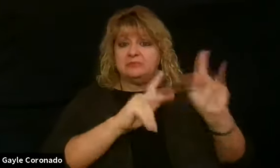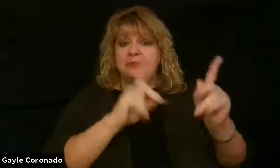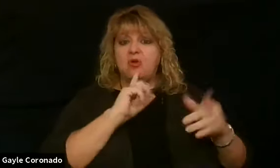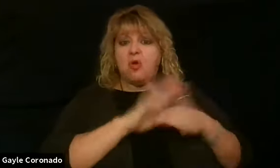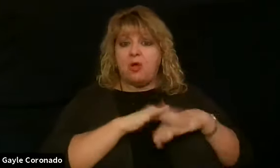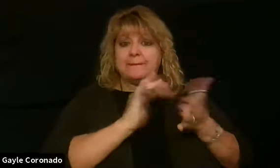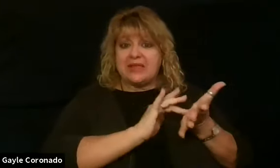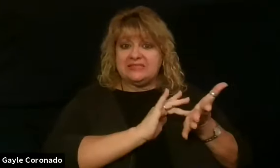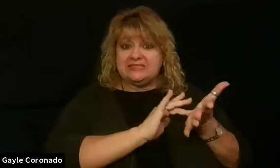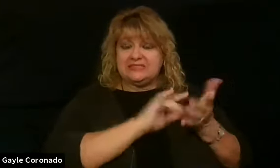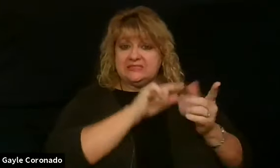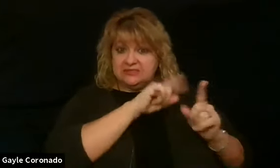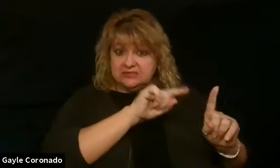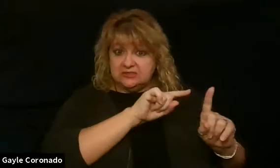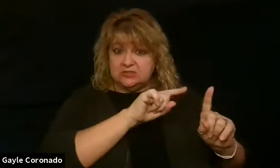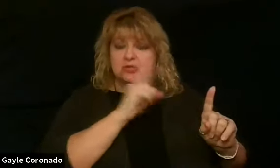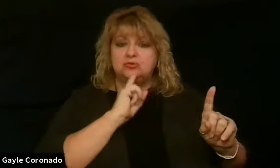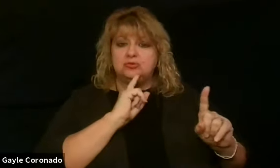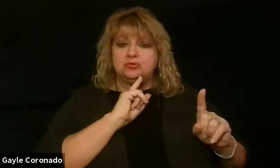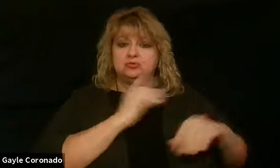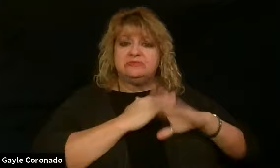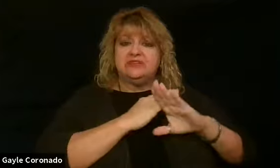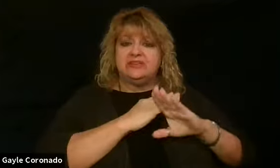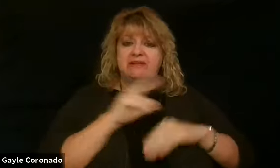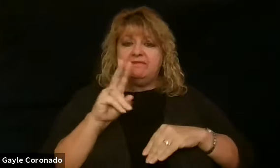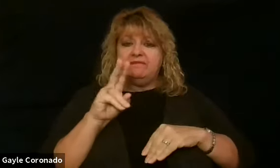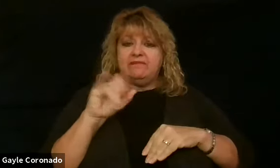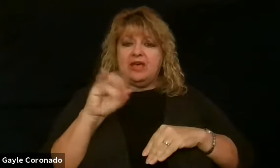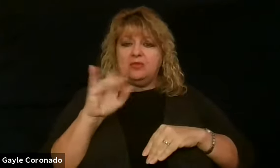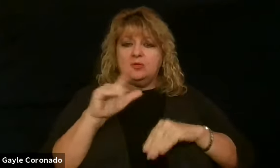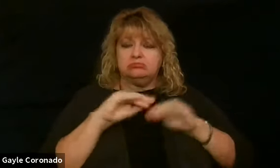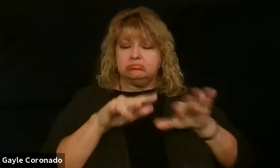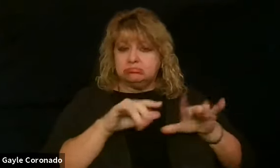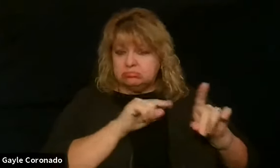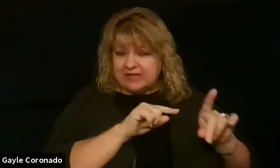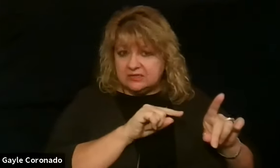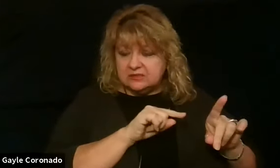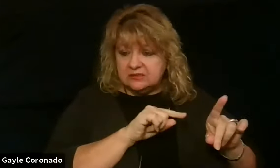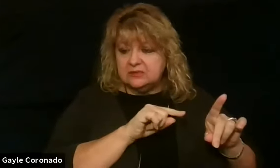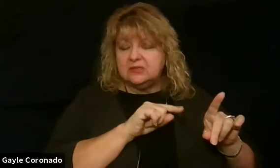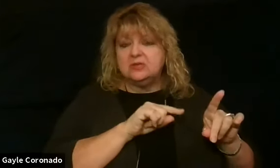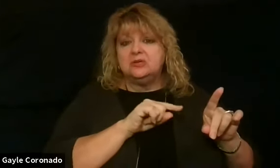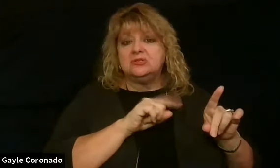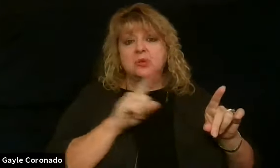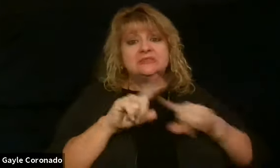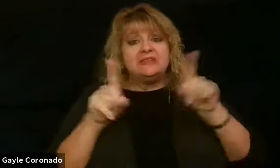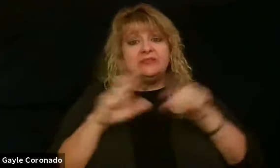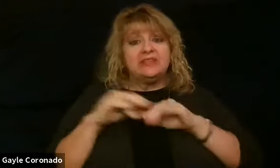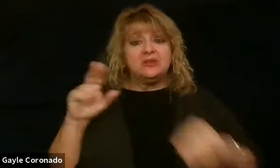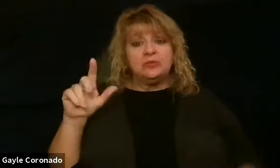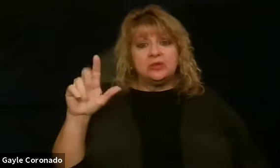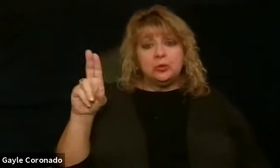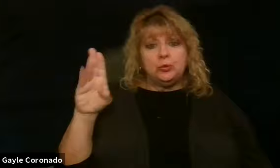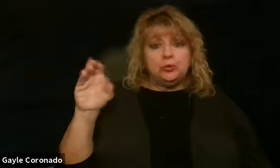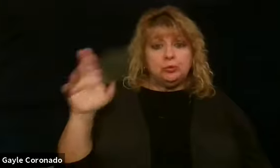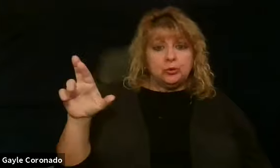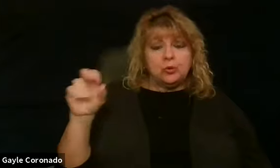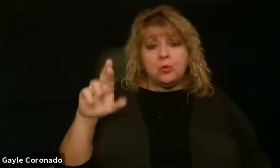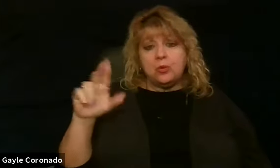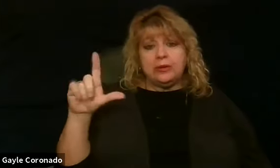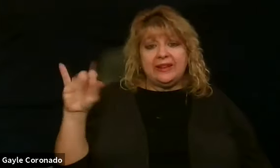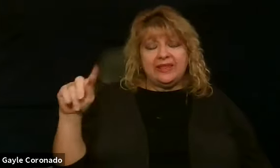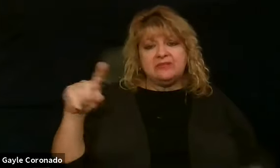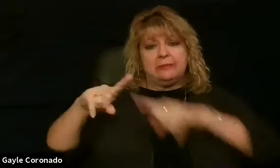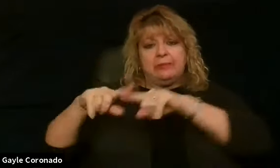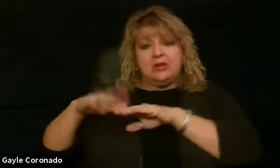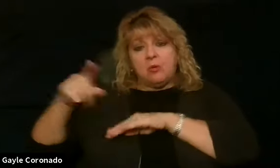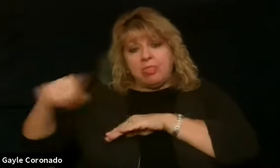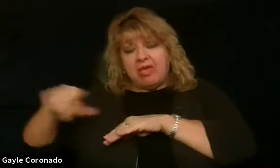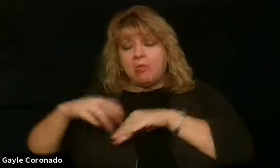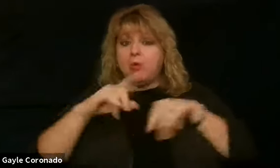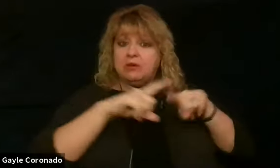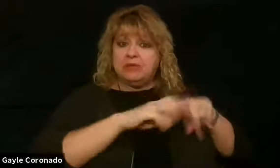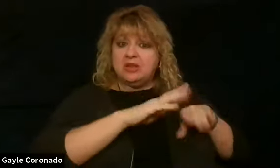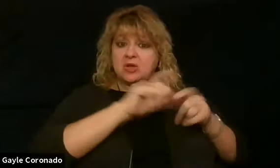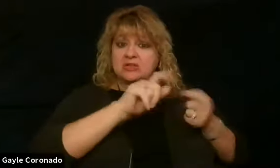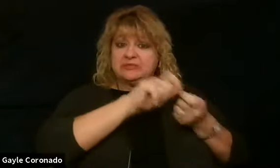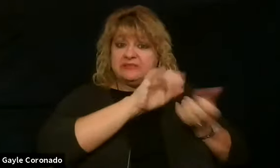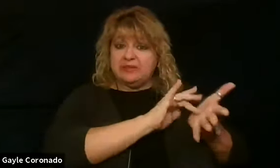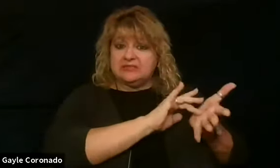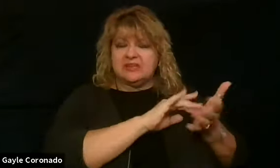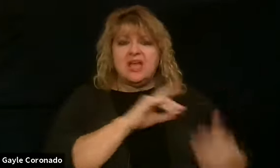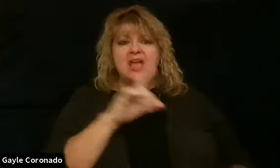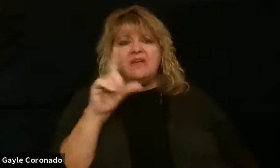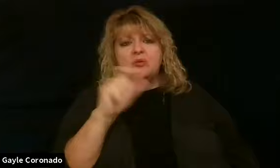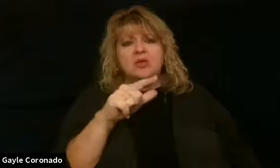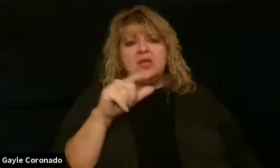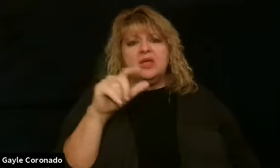dependent on these like Uber and Lyft to get to the grocery store while as, whereas people would be maybe on certain medications and Ali I wanted to get your take on this because as a transplant recipient.